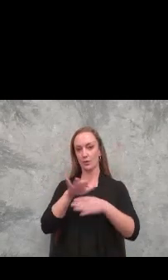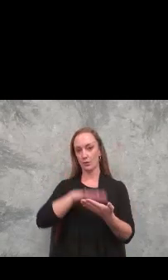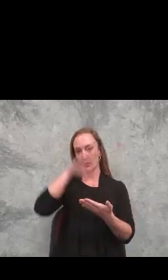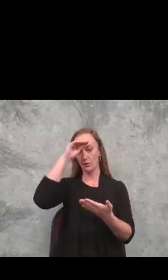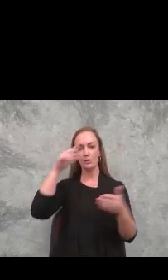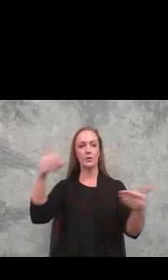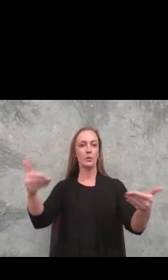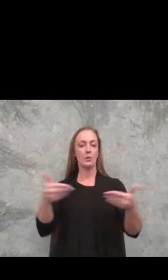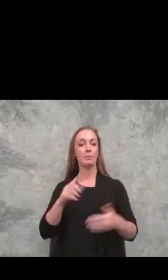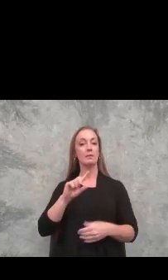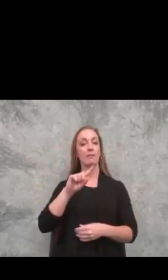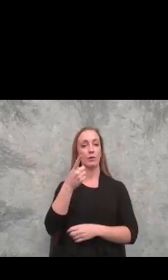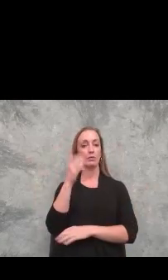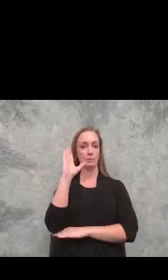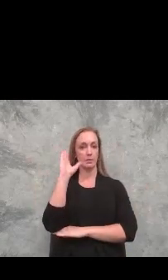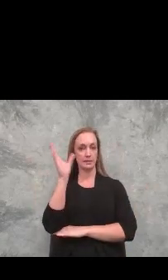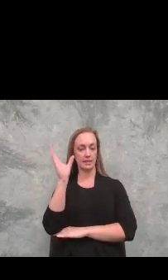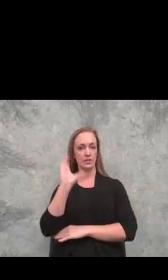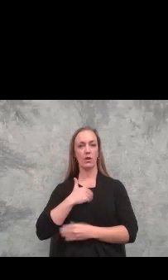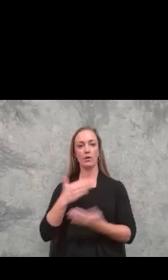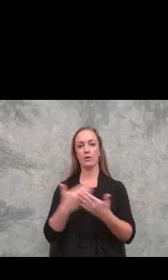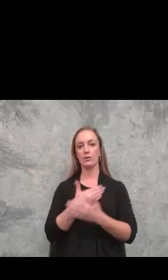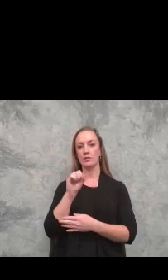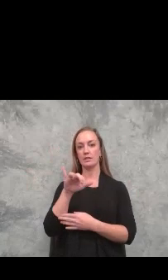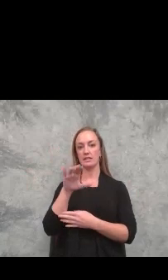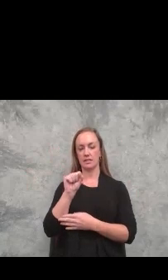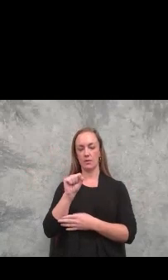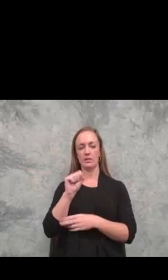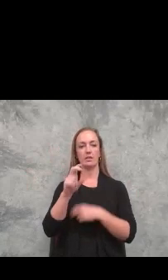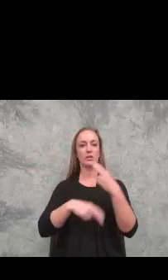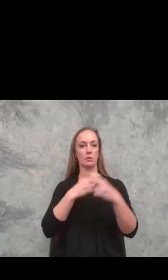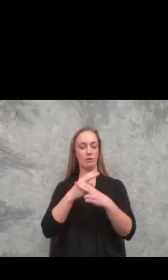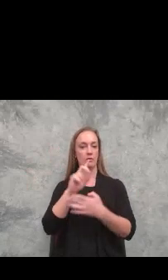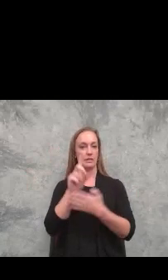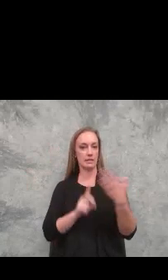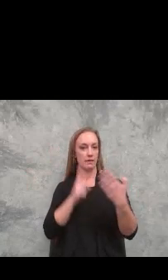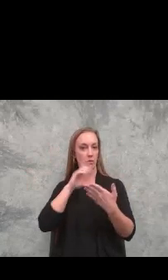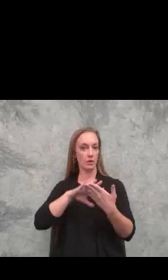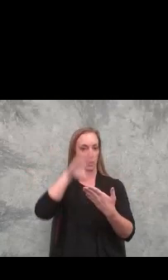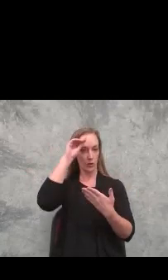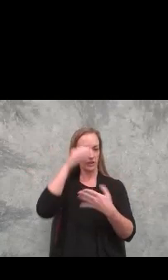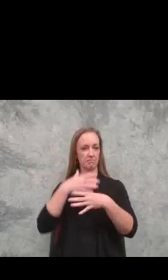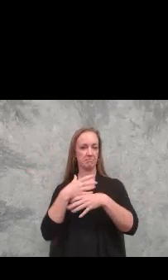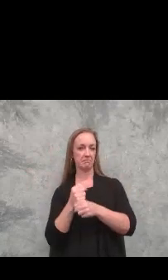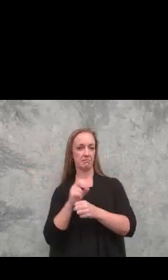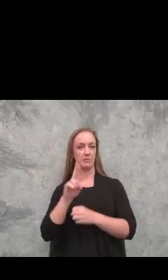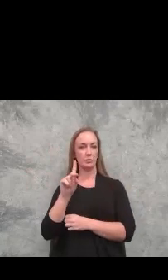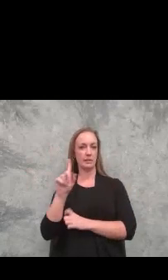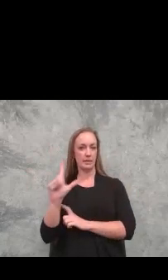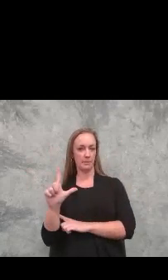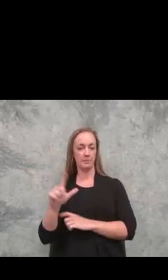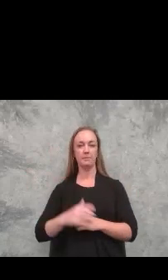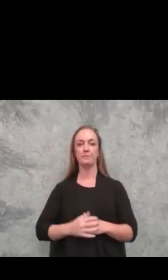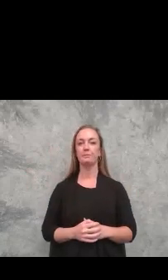Welcome to the first presentation of our new series on Universal Design for Learning or UDL.